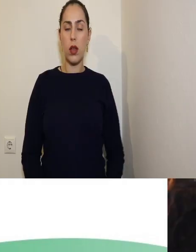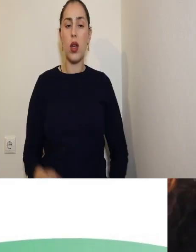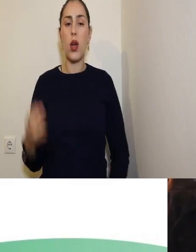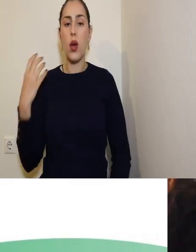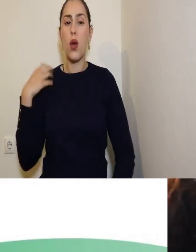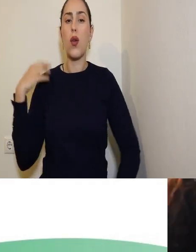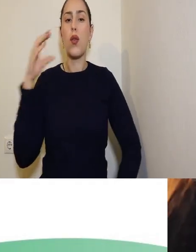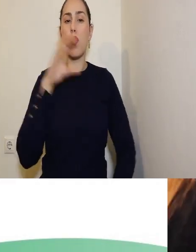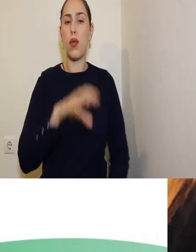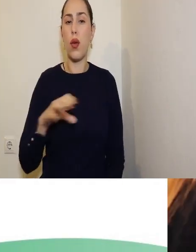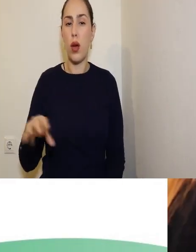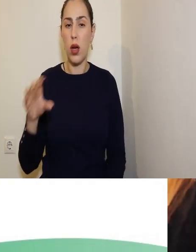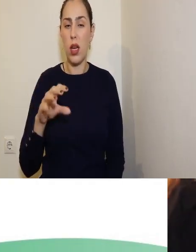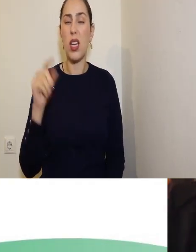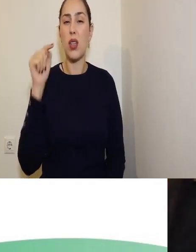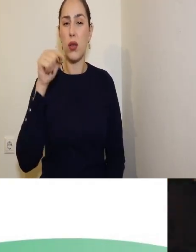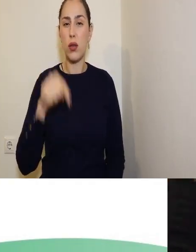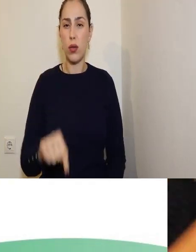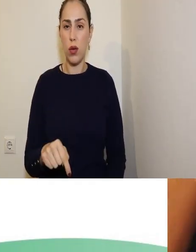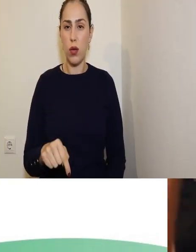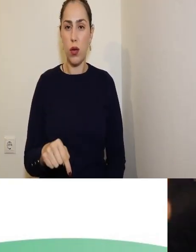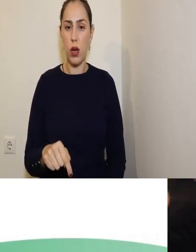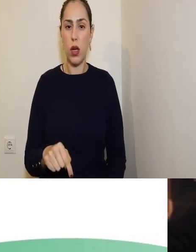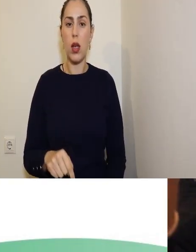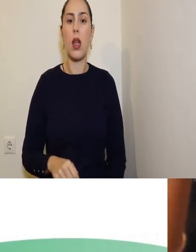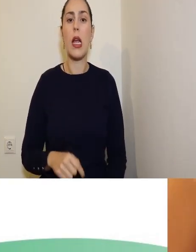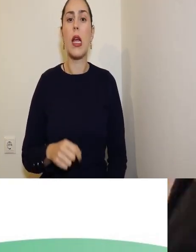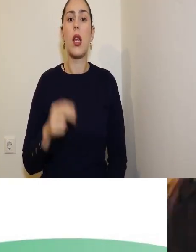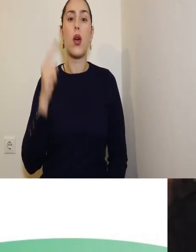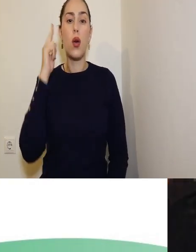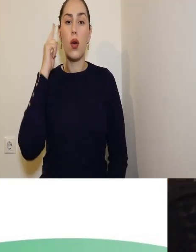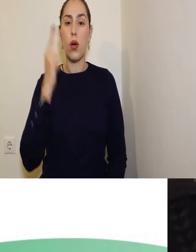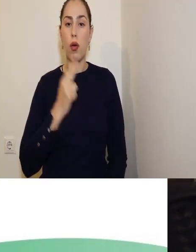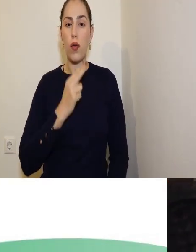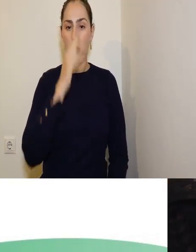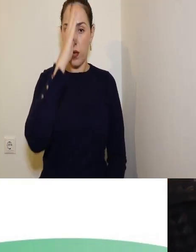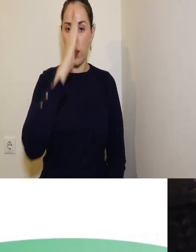4. Employment of deaf or hard of hearing people: